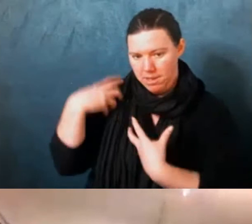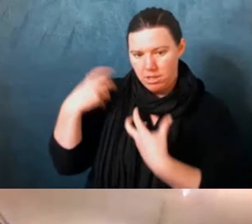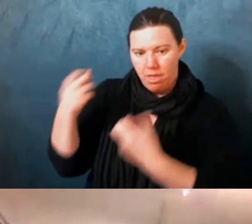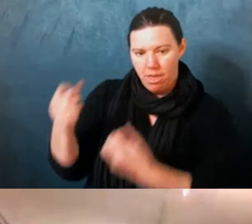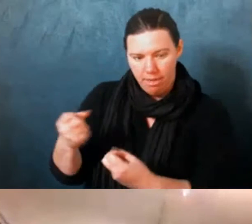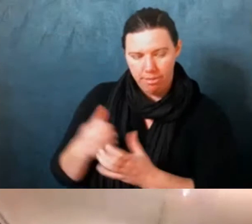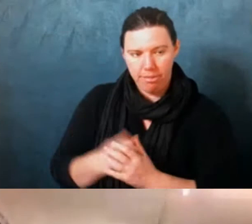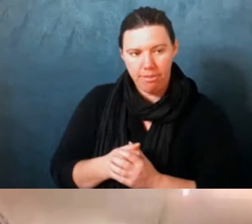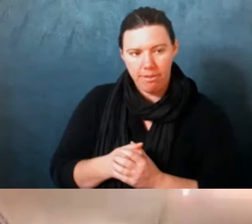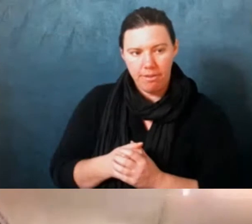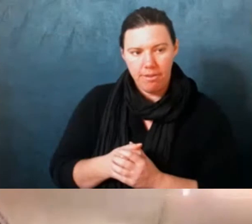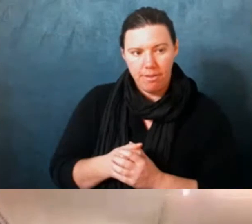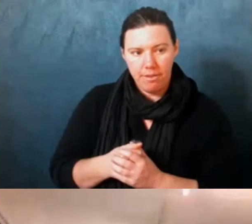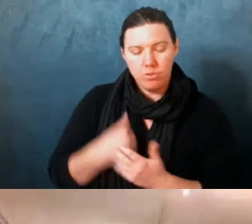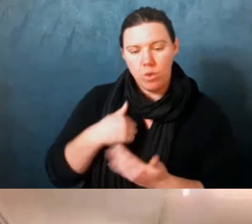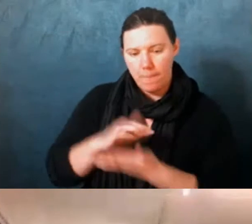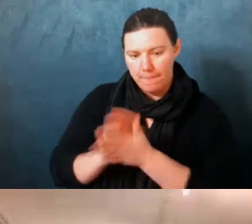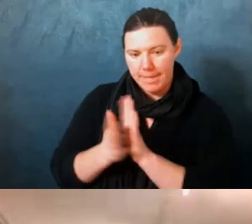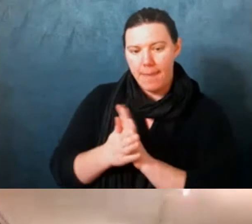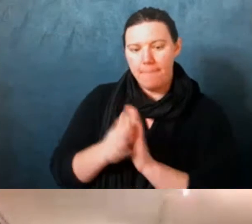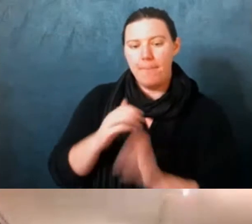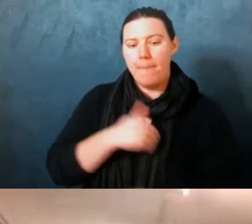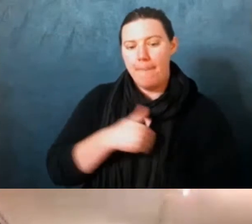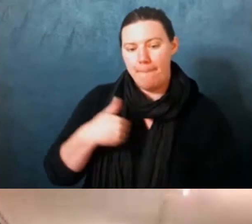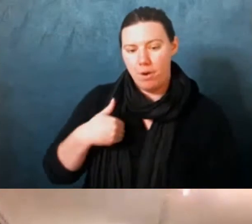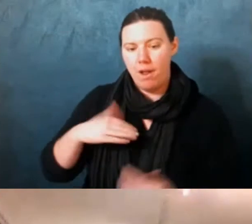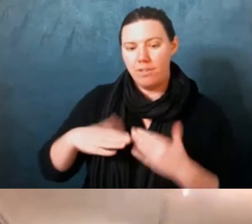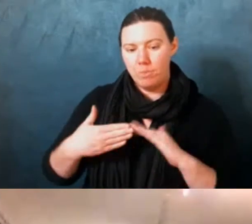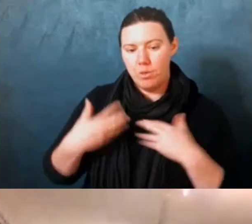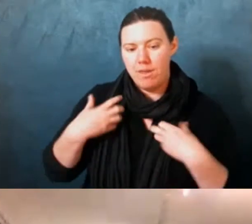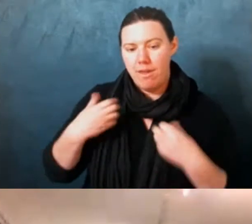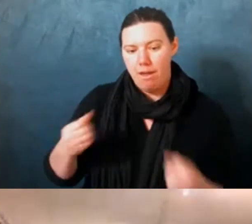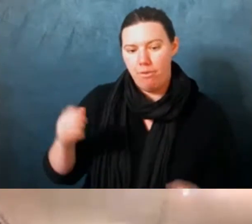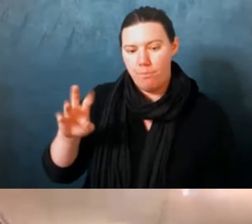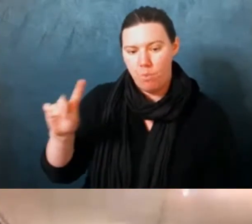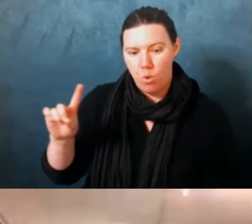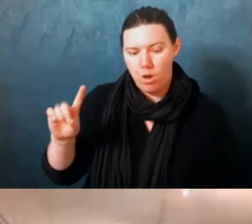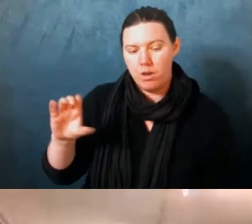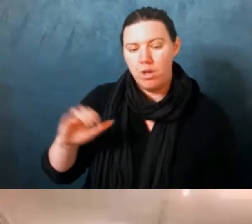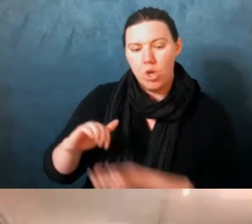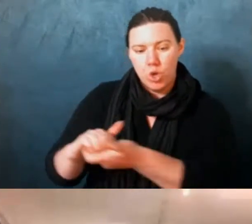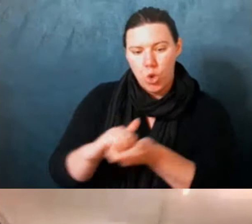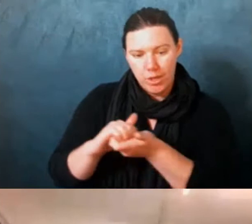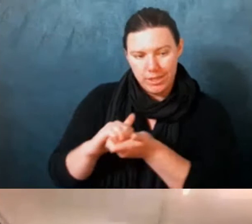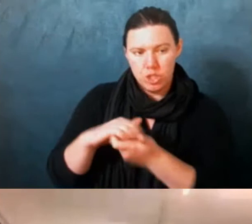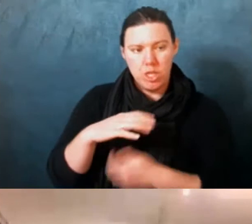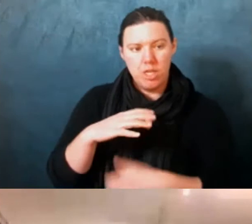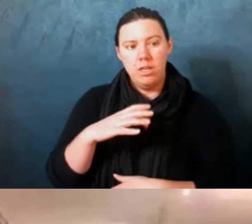of the Community Health Board Coalition, and to work as a, to like build a mental health clinic